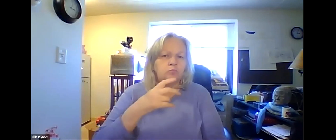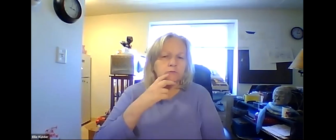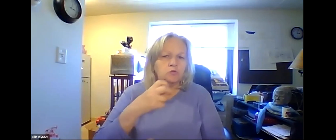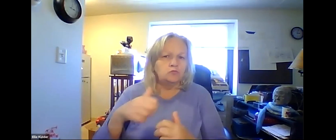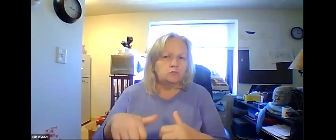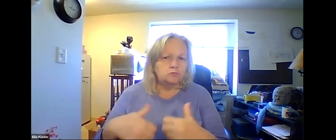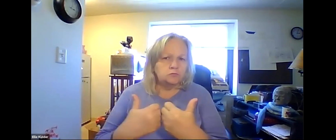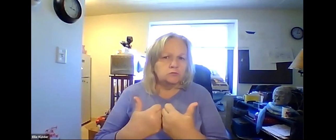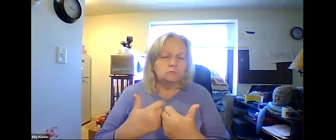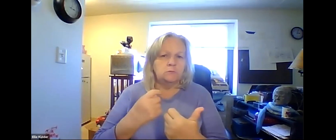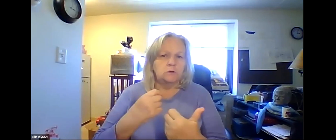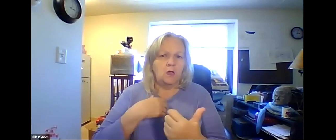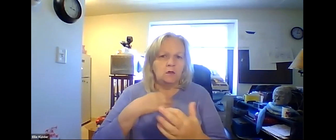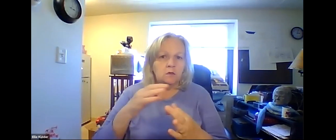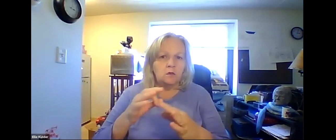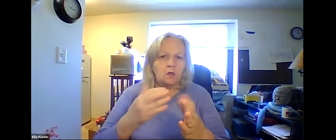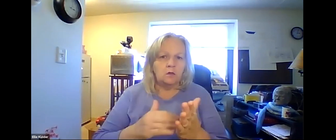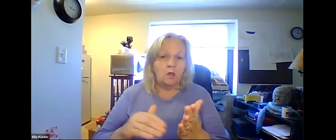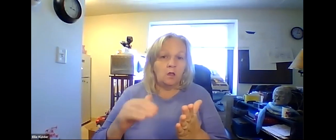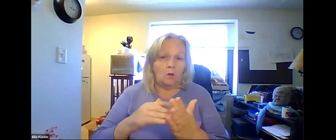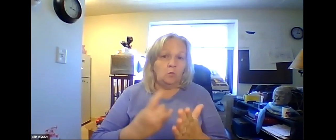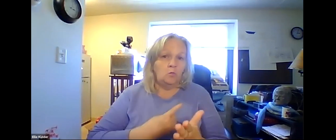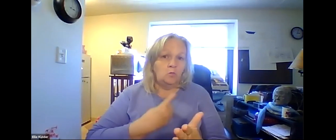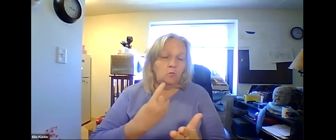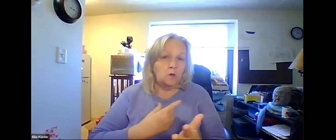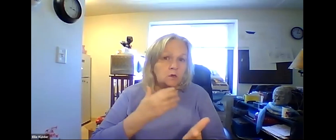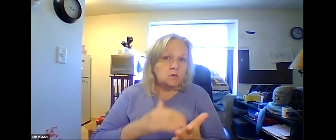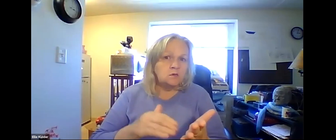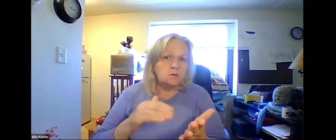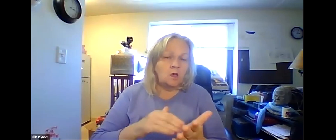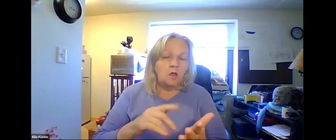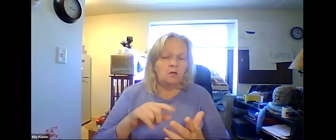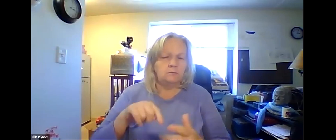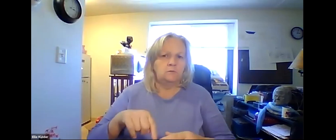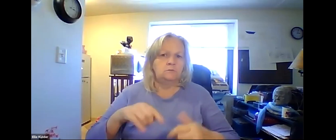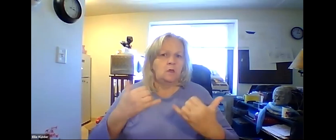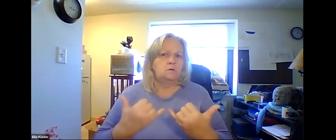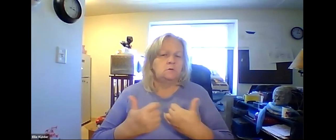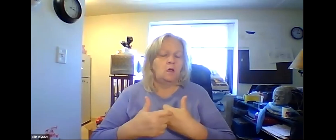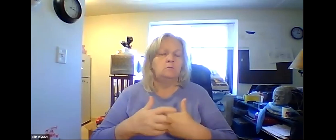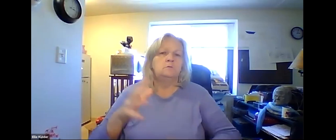remember, wow, it was tough. And things kept coming up all the time, and I was alone